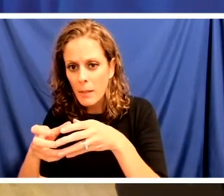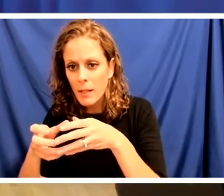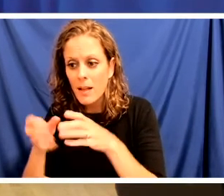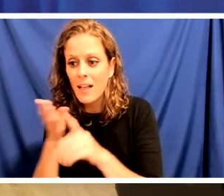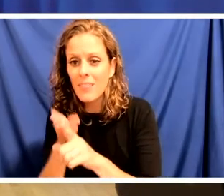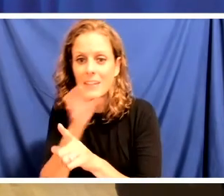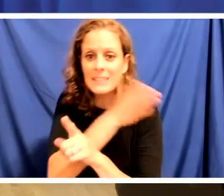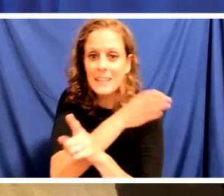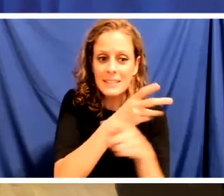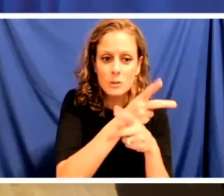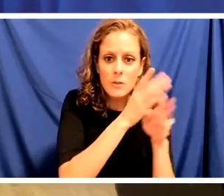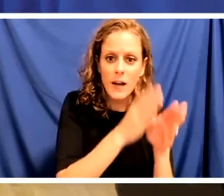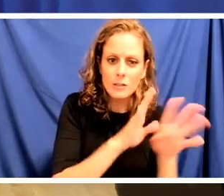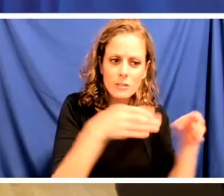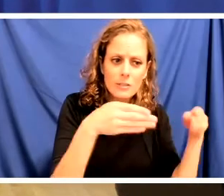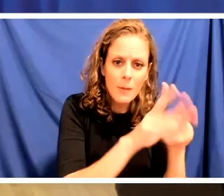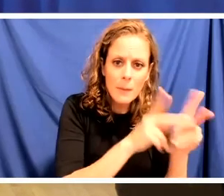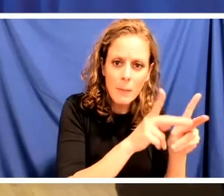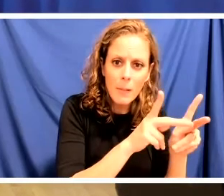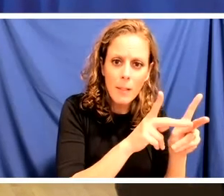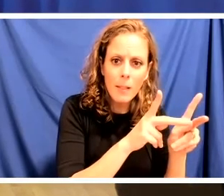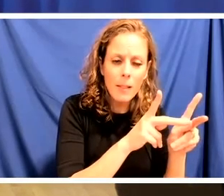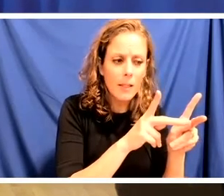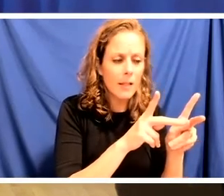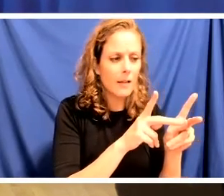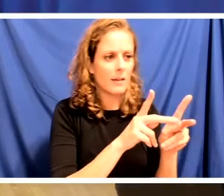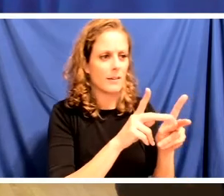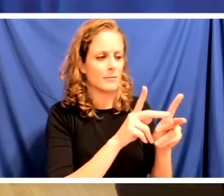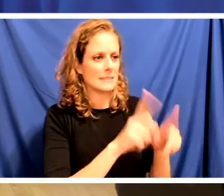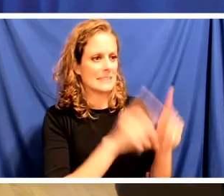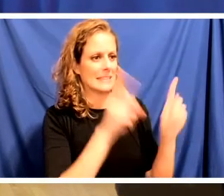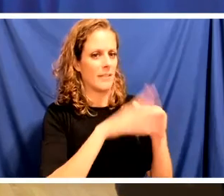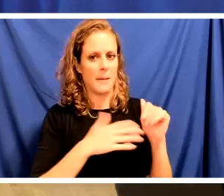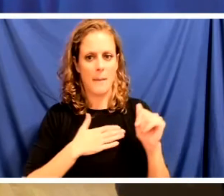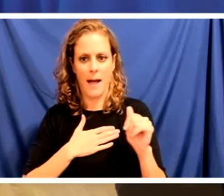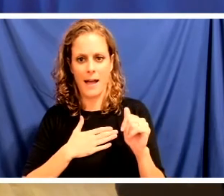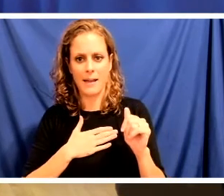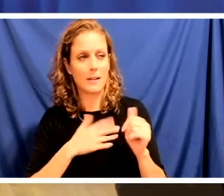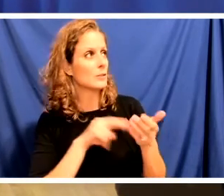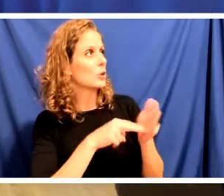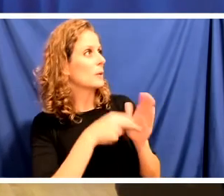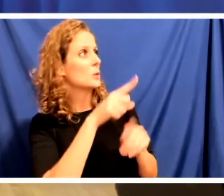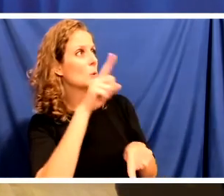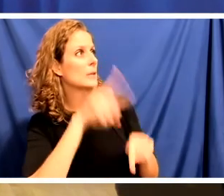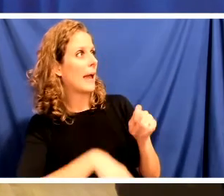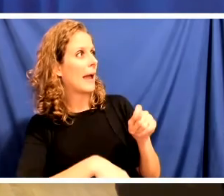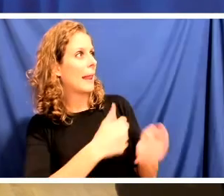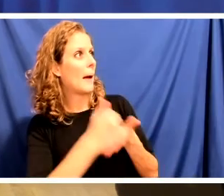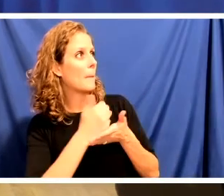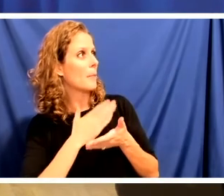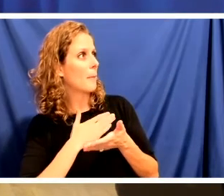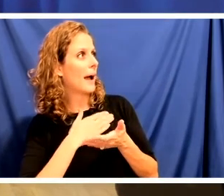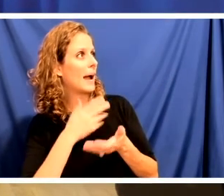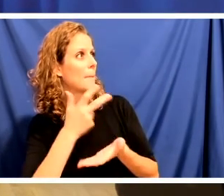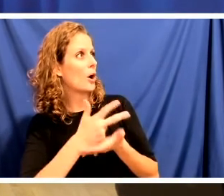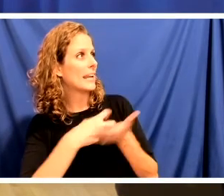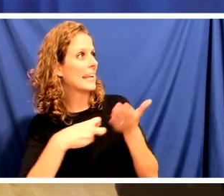SacGov: That makes sense, so what you're telling me as you can't help me with my parking ticket that I gotten mid deck Okay, that is what i'm telling you all right.